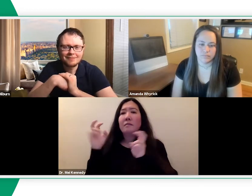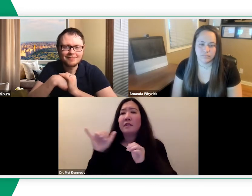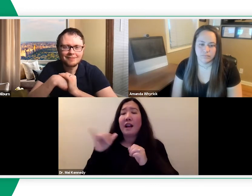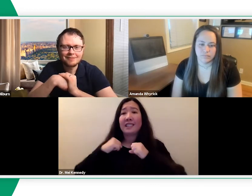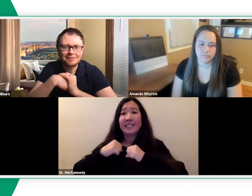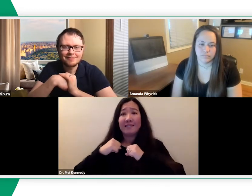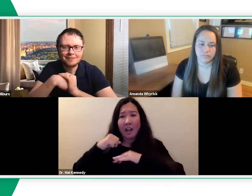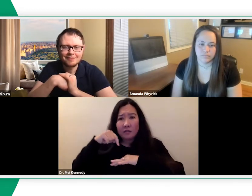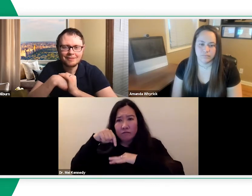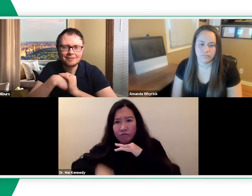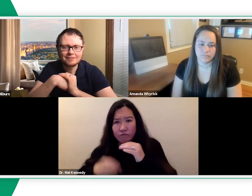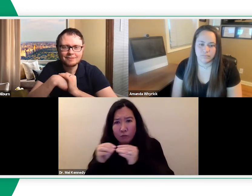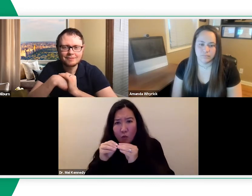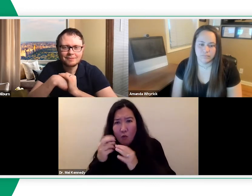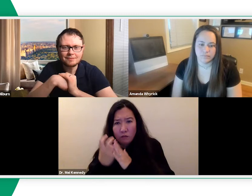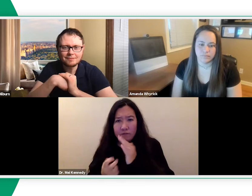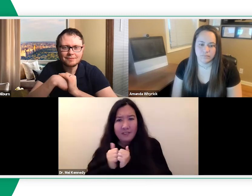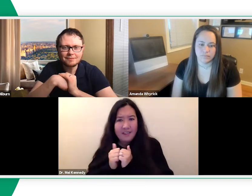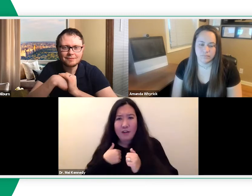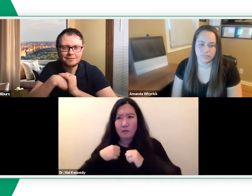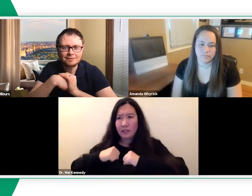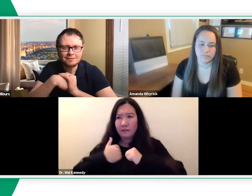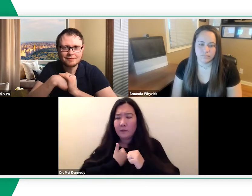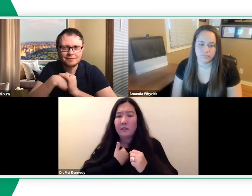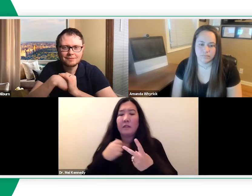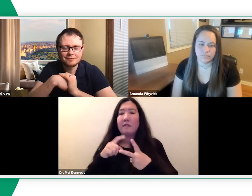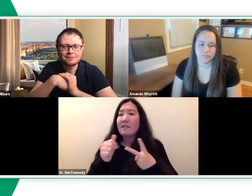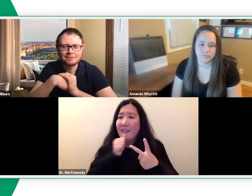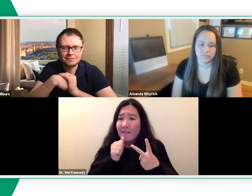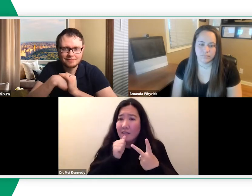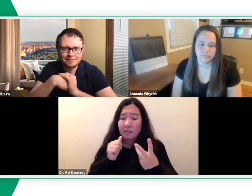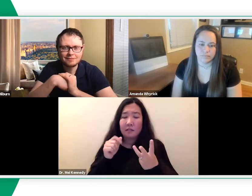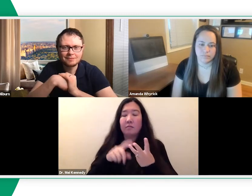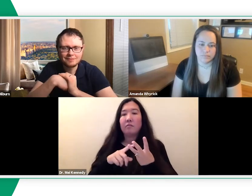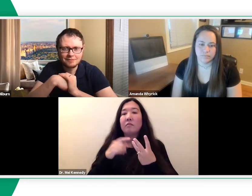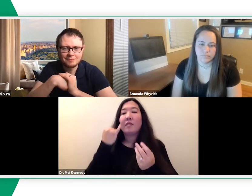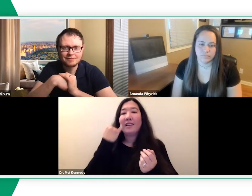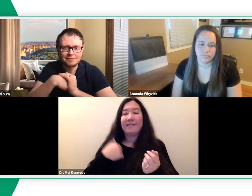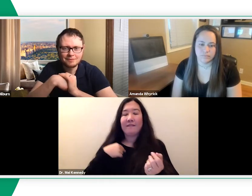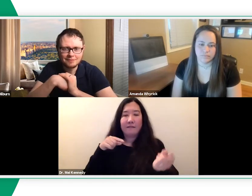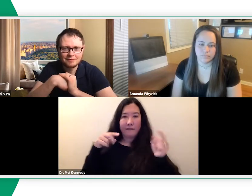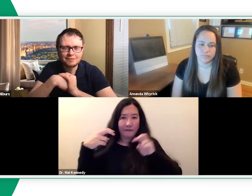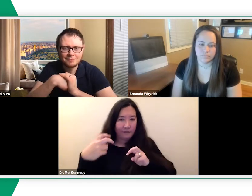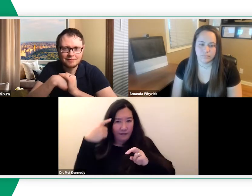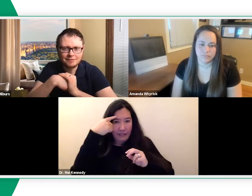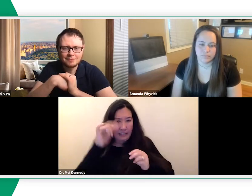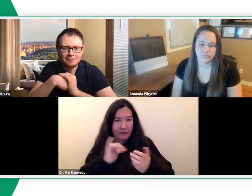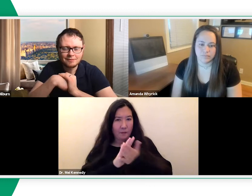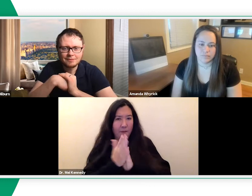and there's a hand, a visual of a hand. And so first: Defense In Depth – how to have